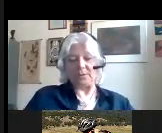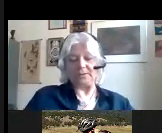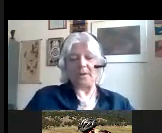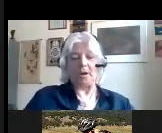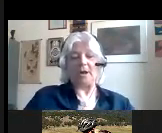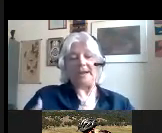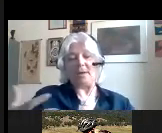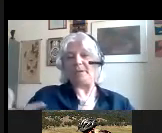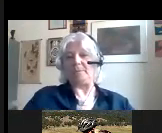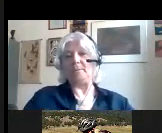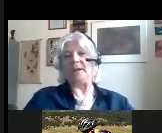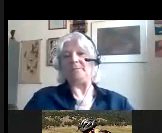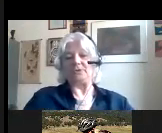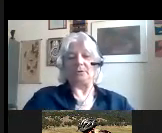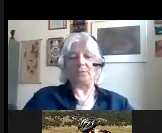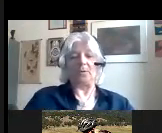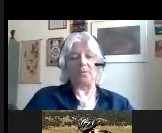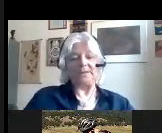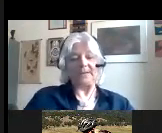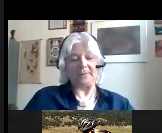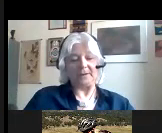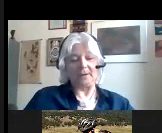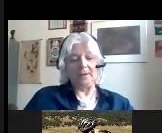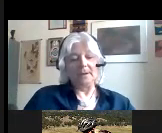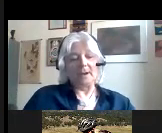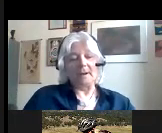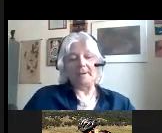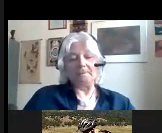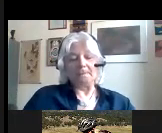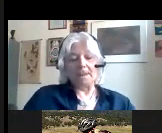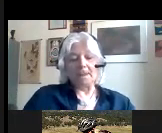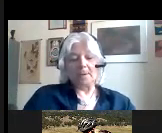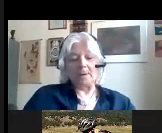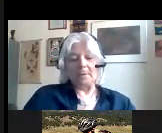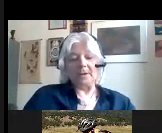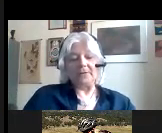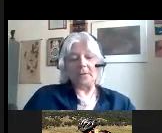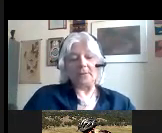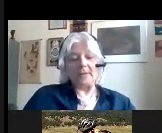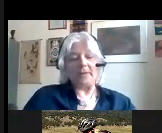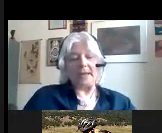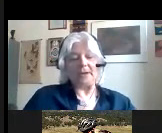of what's going on and how people might be triggered more in what's happening and so how that community